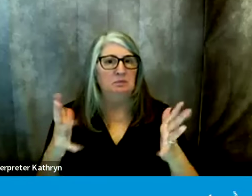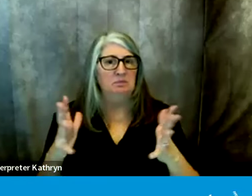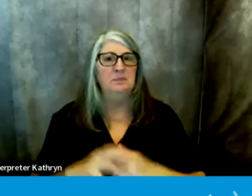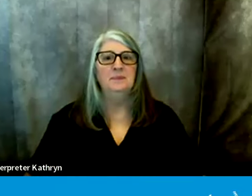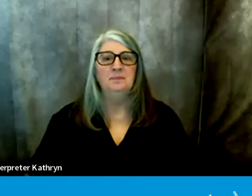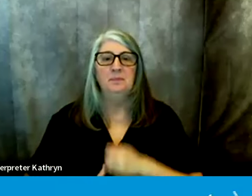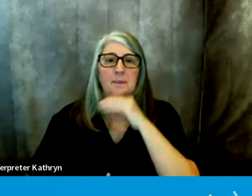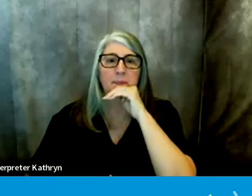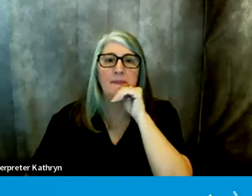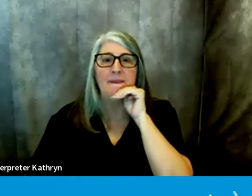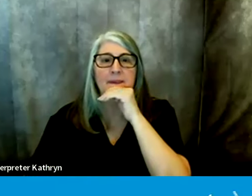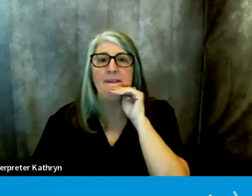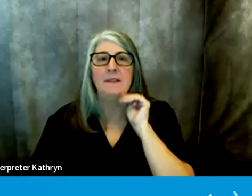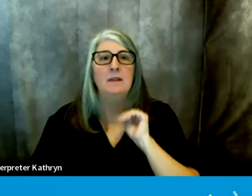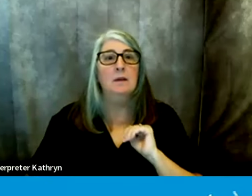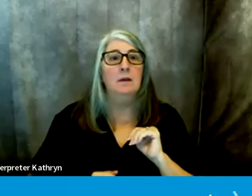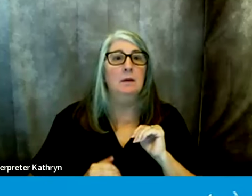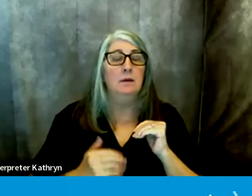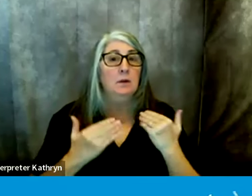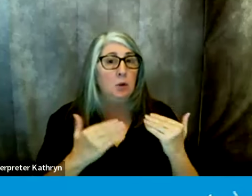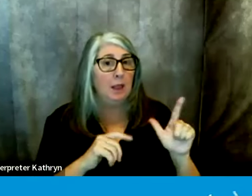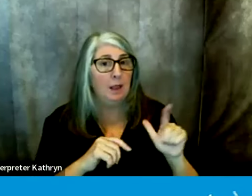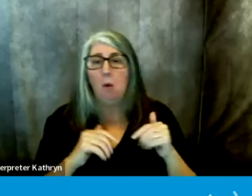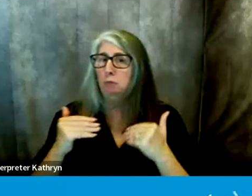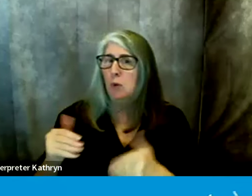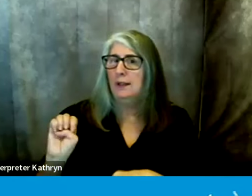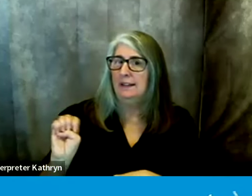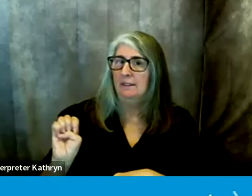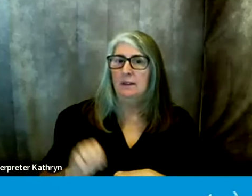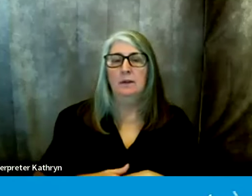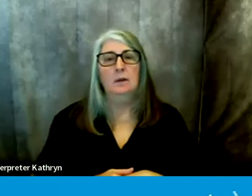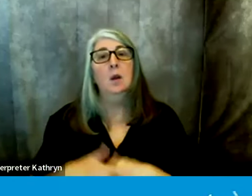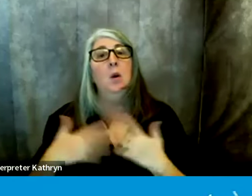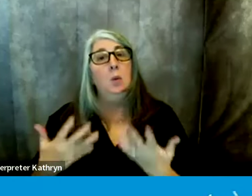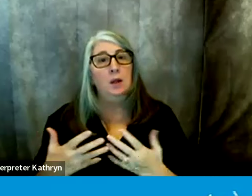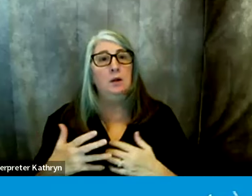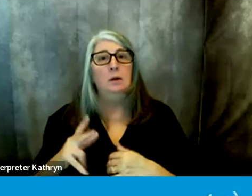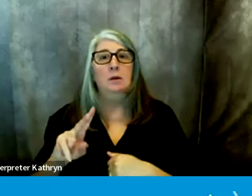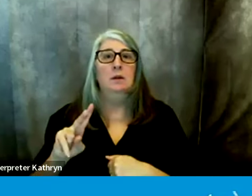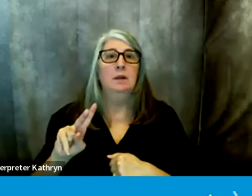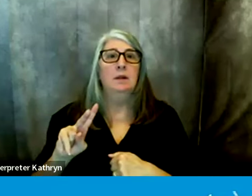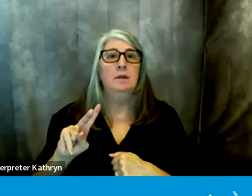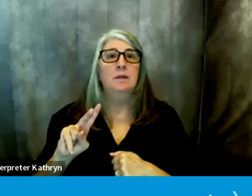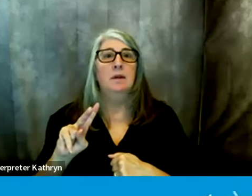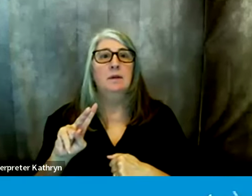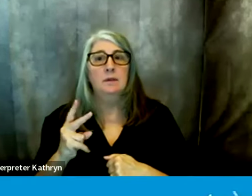Sorry, go ahead, Linda. No, go right ahead. Just to second to what Parag was saying, in my mind there's actually no question